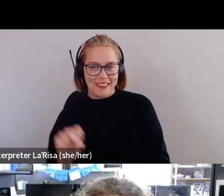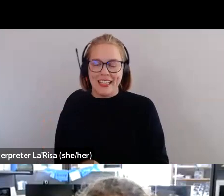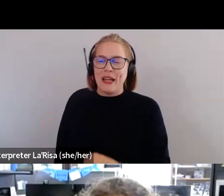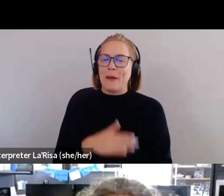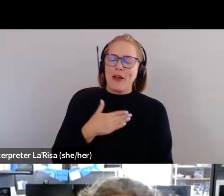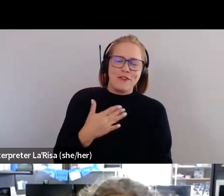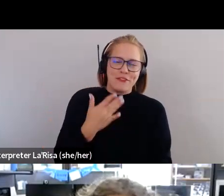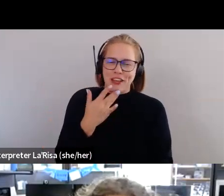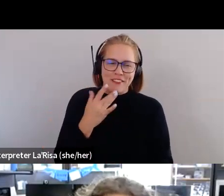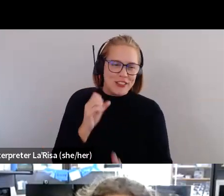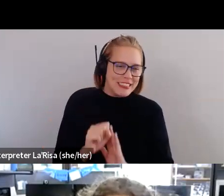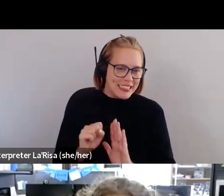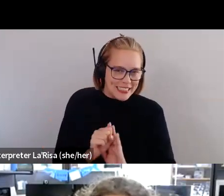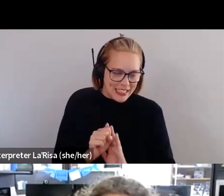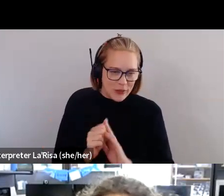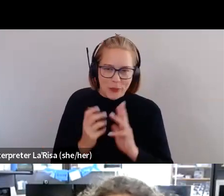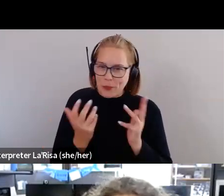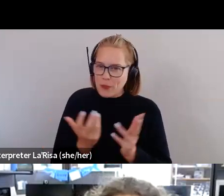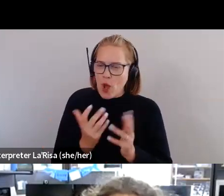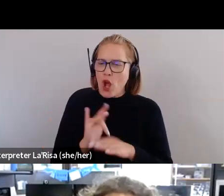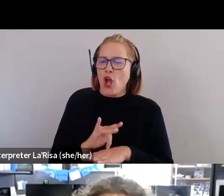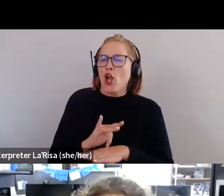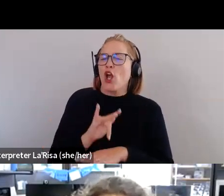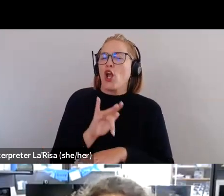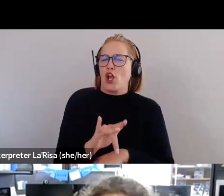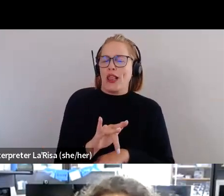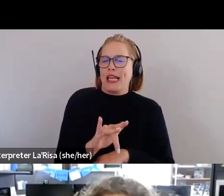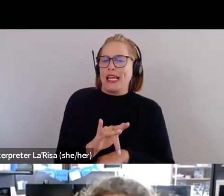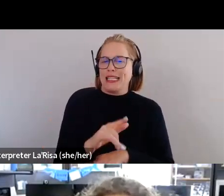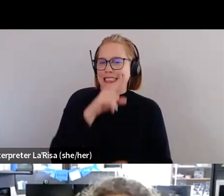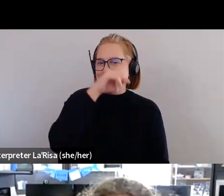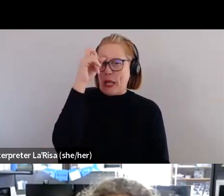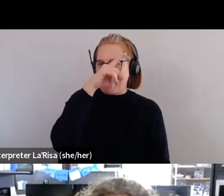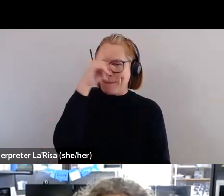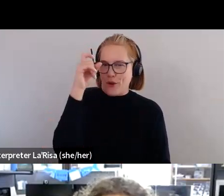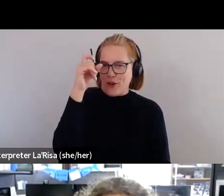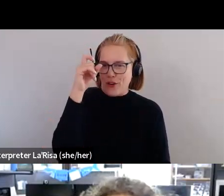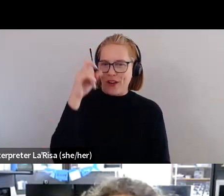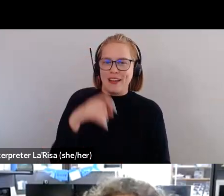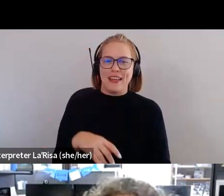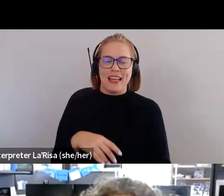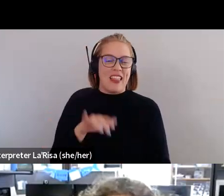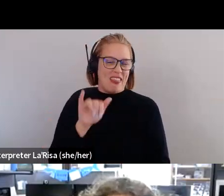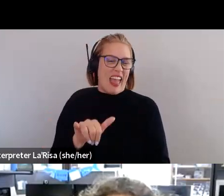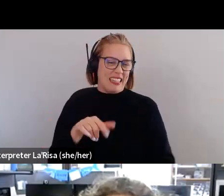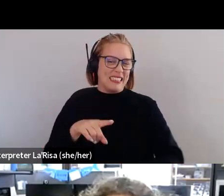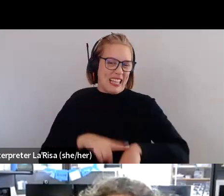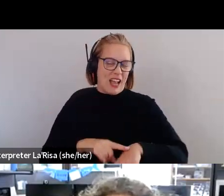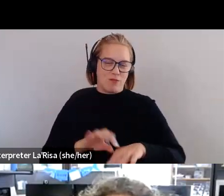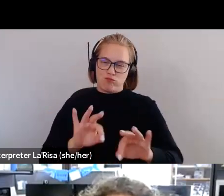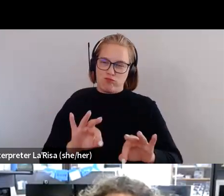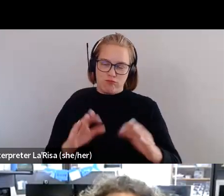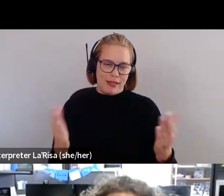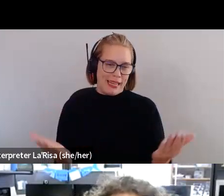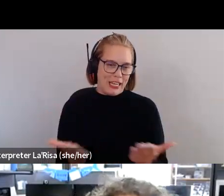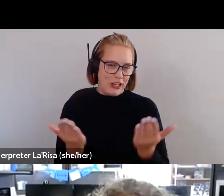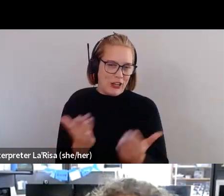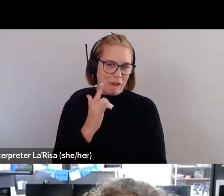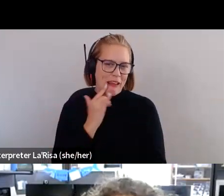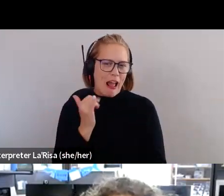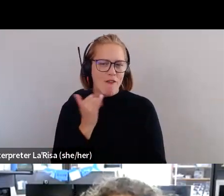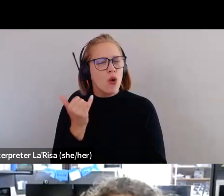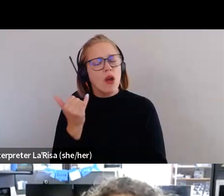Humboldt County. Famous for the redwoods and the forest moon of indoor